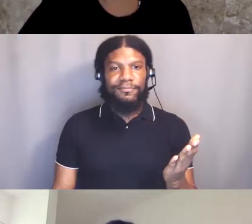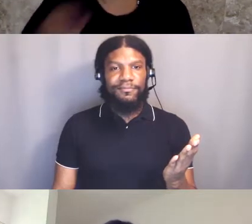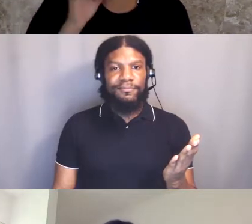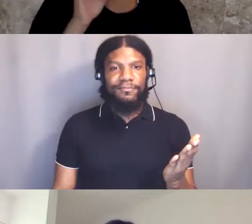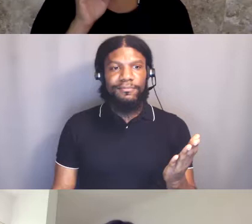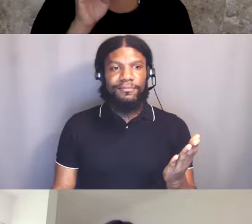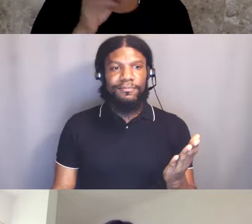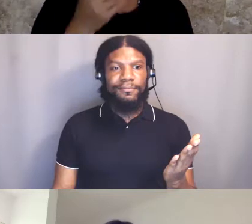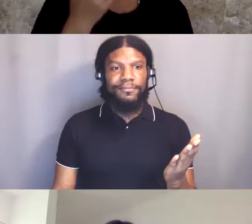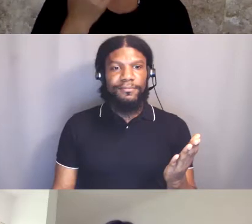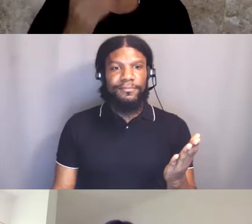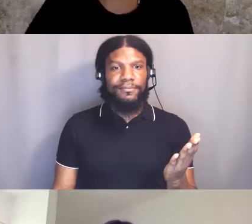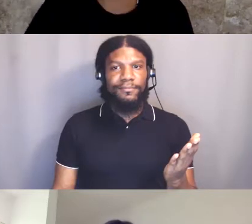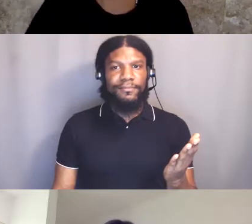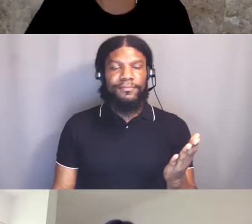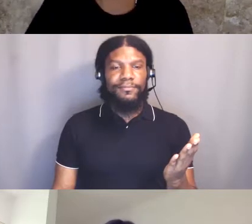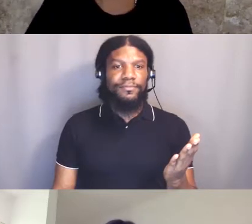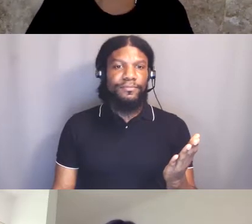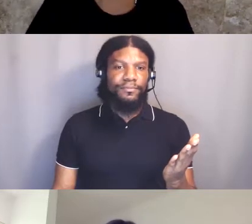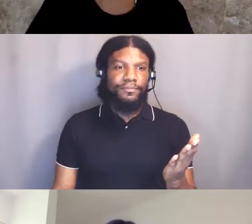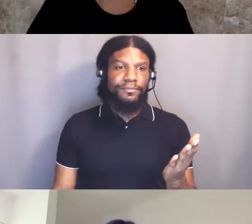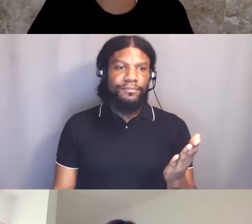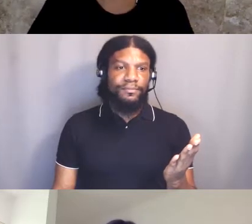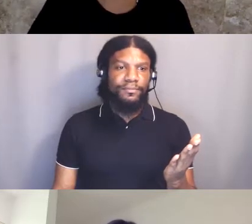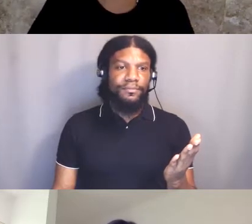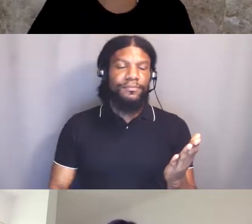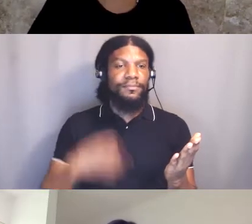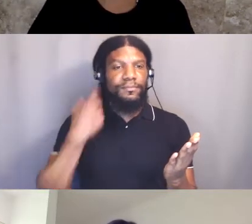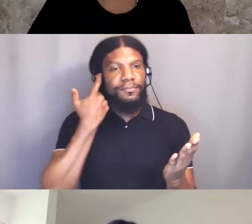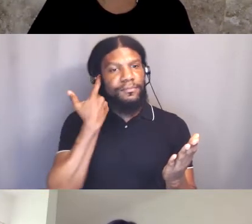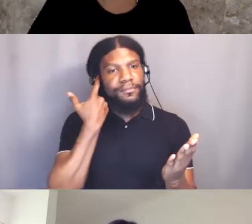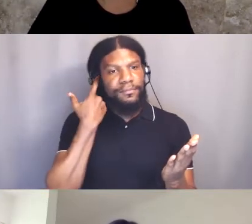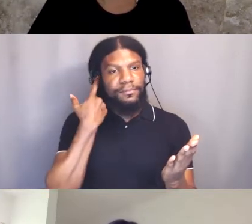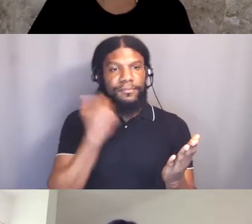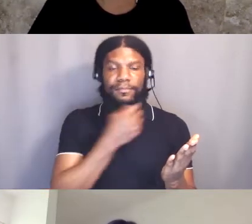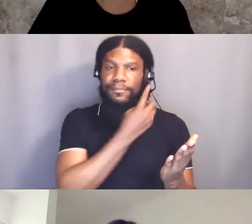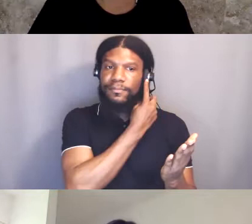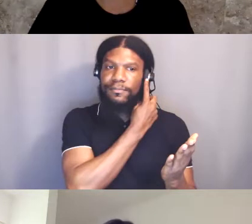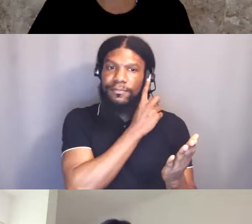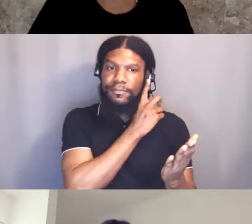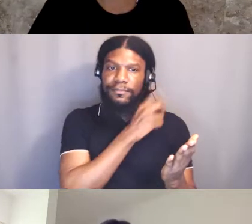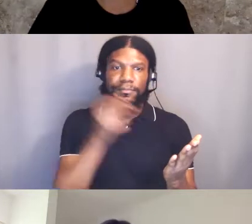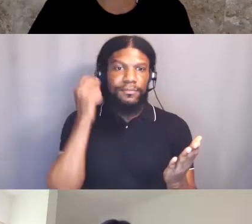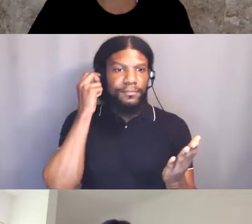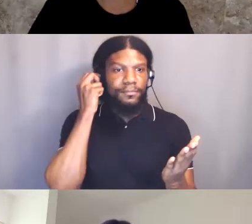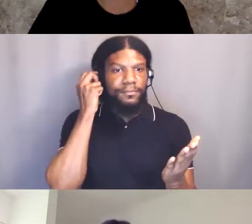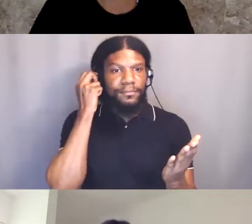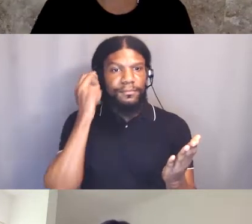We honor our African Ancestors for the still unpaid labor which built what is now the Americas.